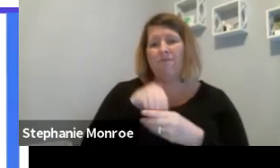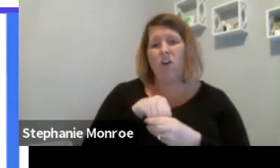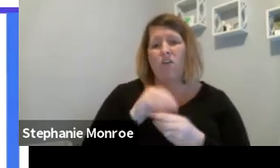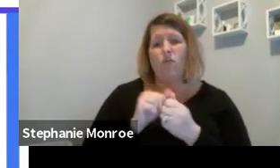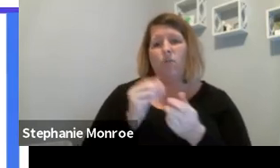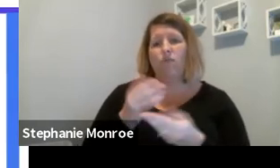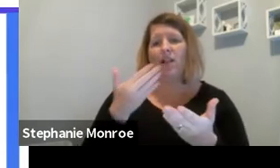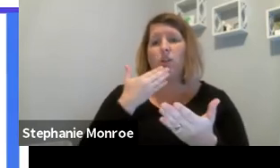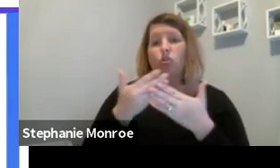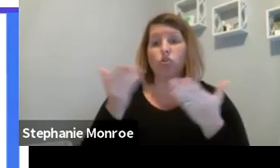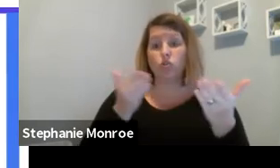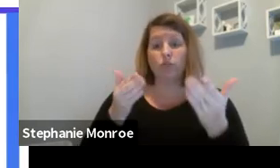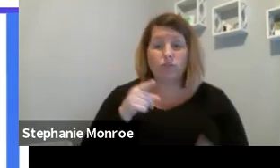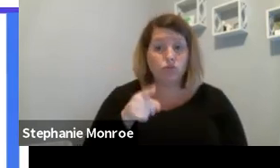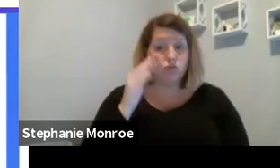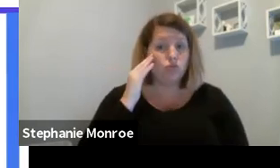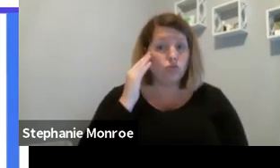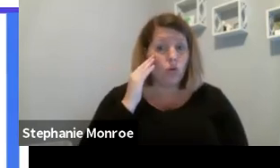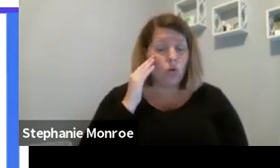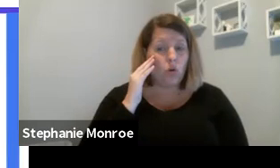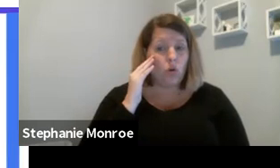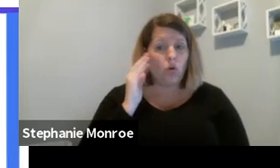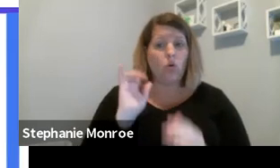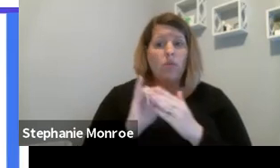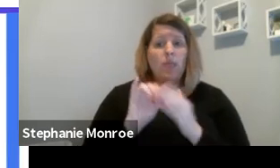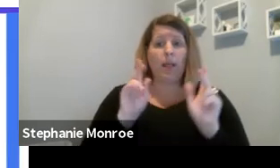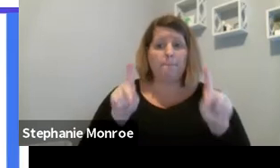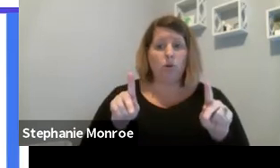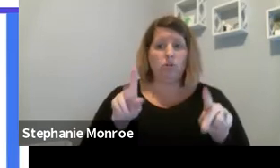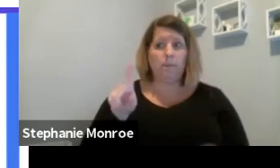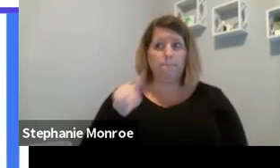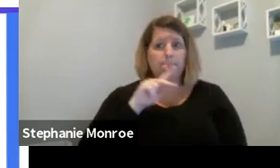Did you know that a person's personal bias